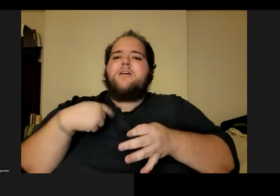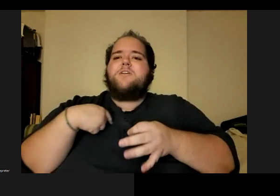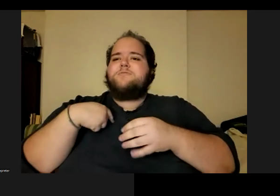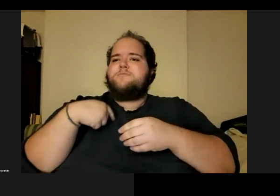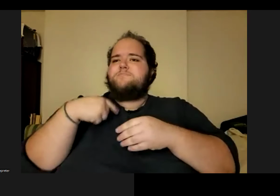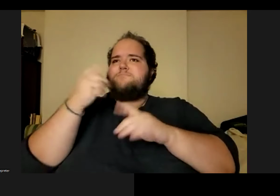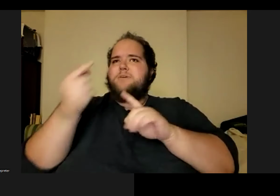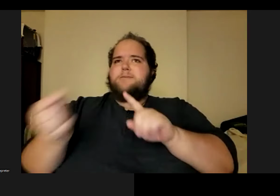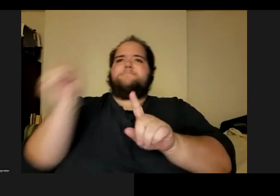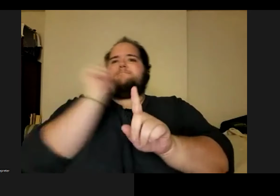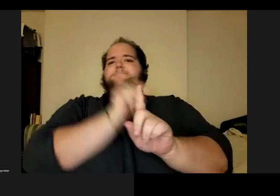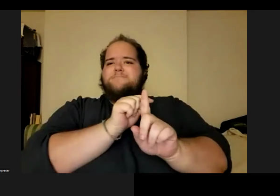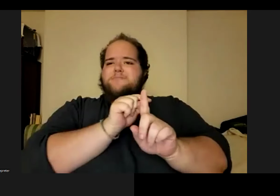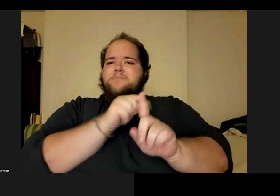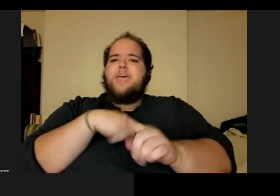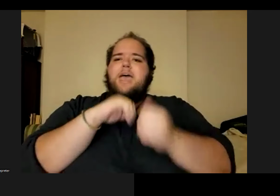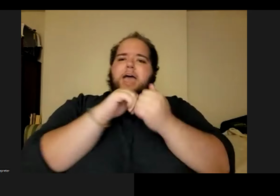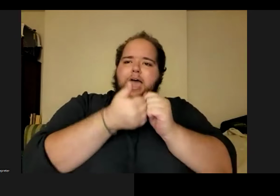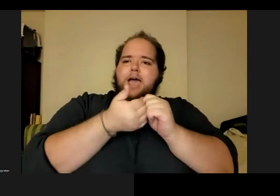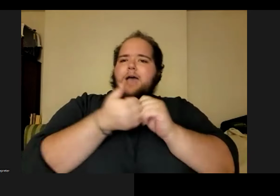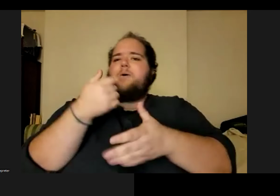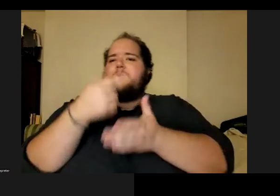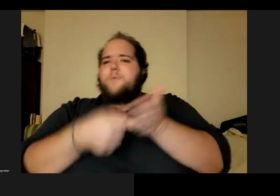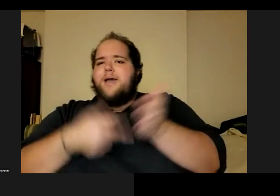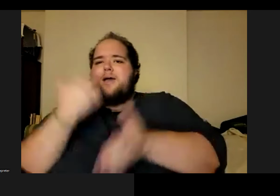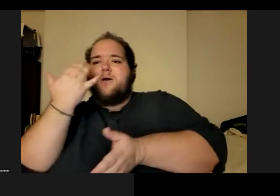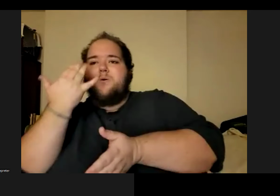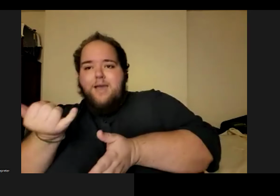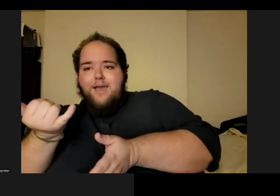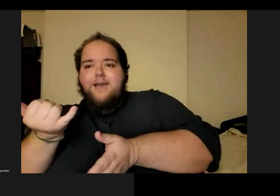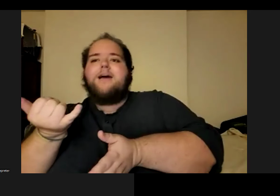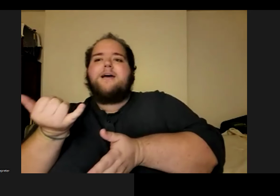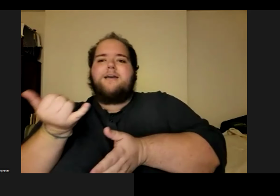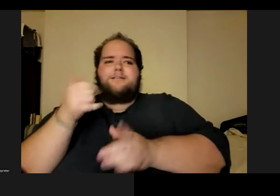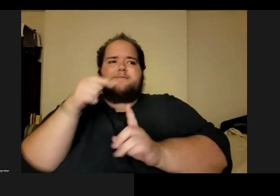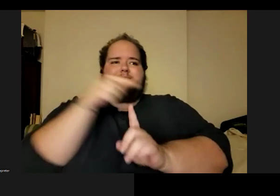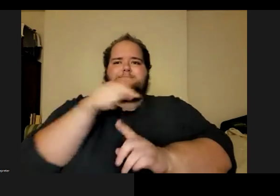It's something that I find something really powerful to fall back on,